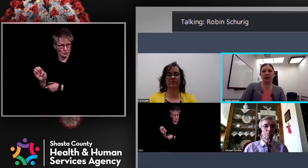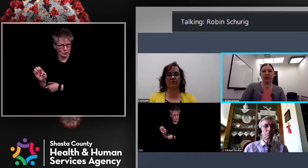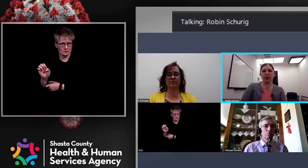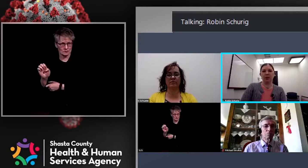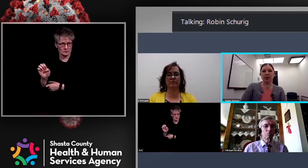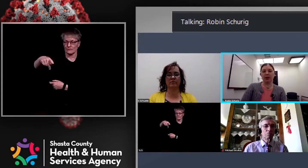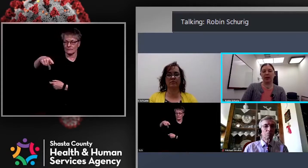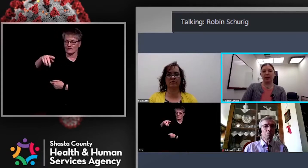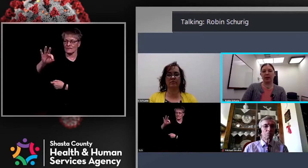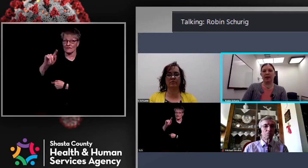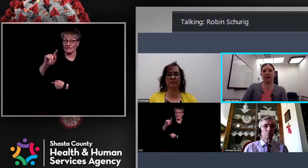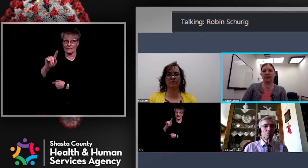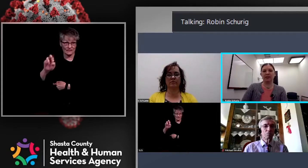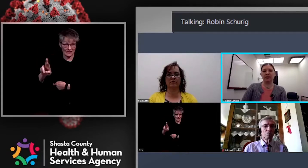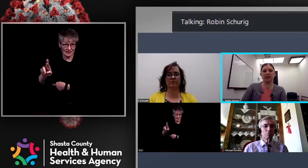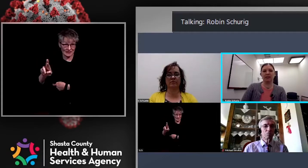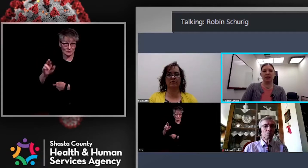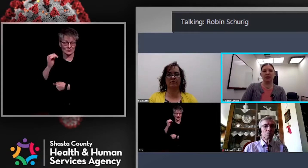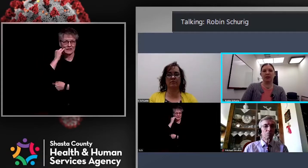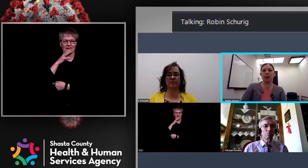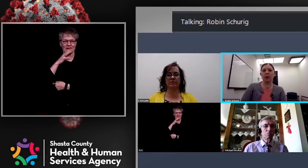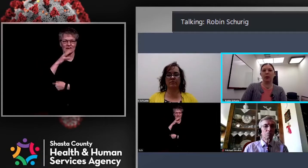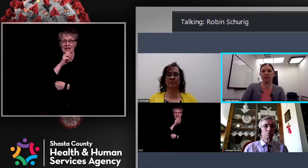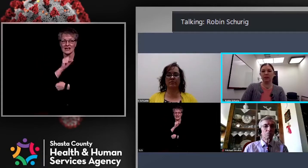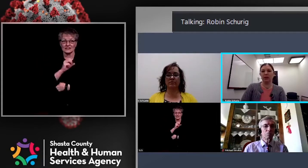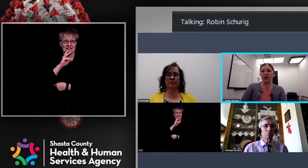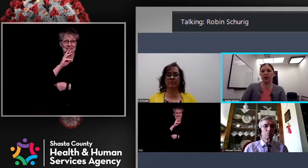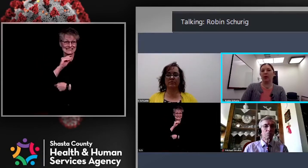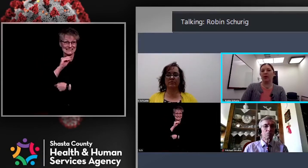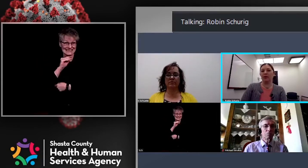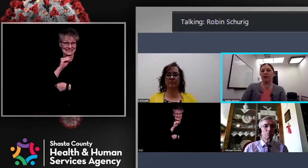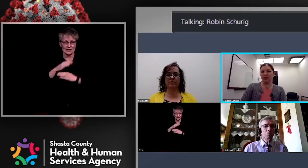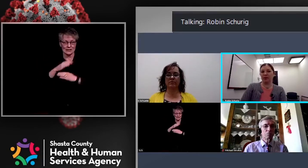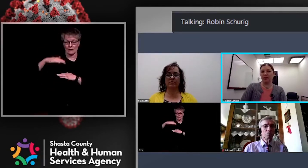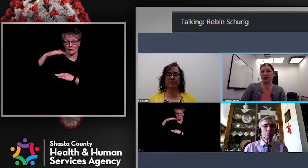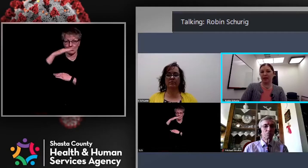go to Shastaready.org and click on vaccinations to schedule an appointment. Or if you're coming